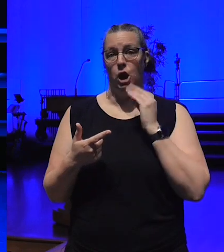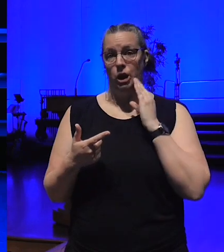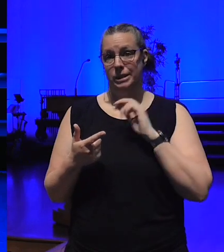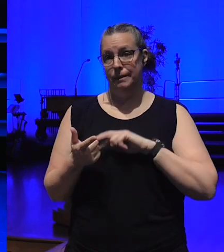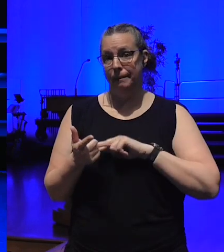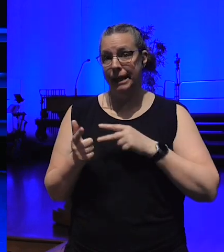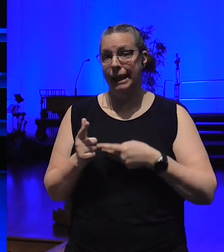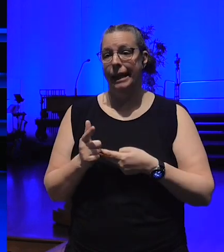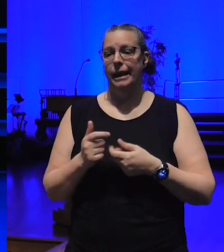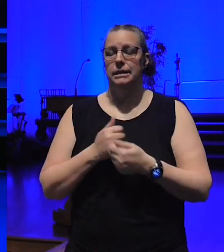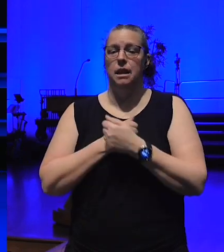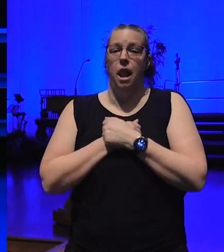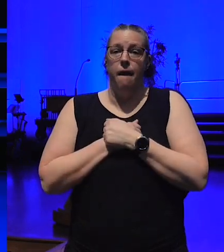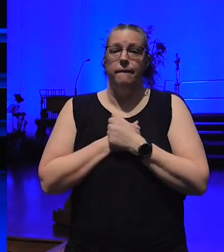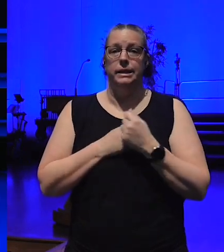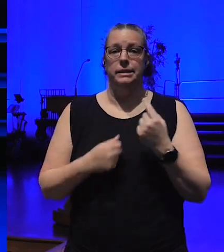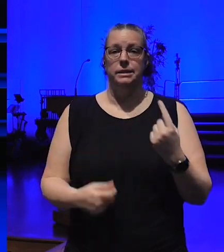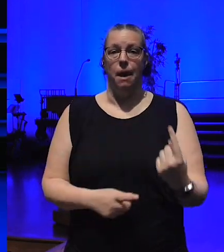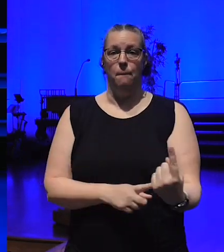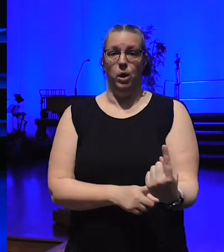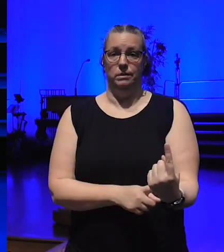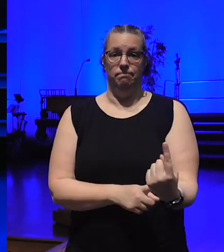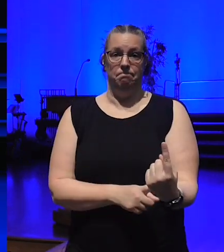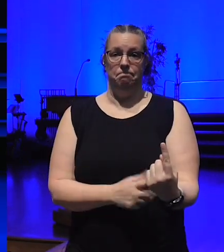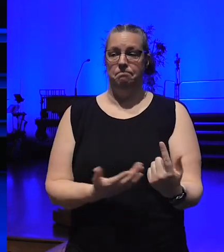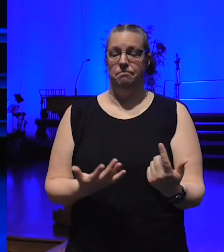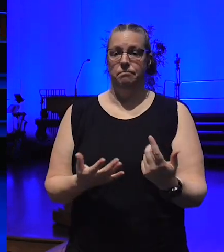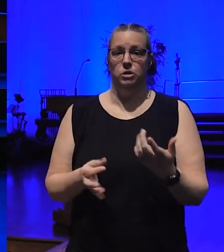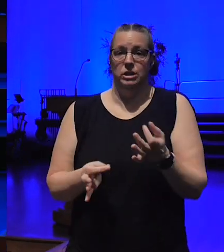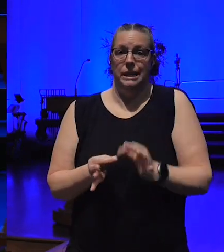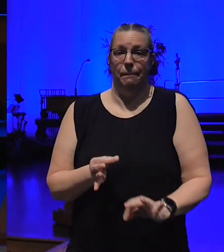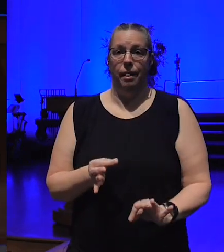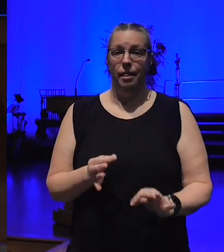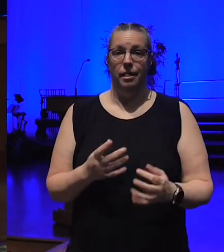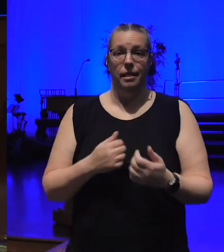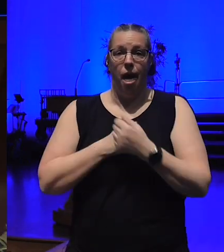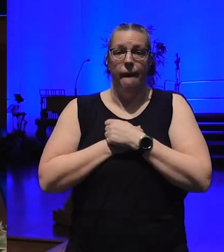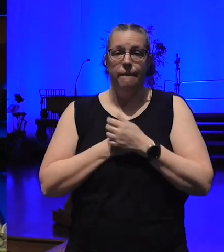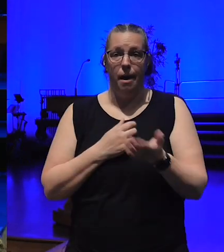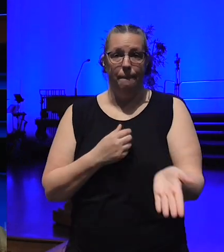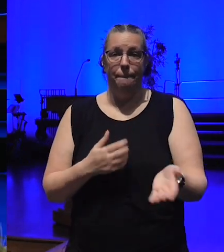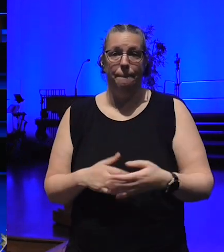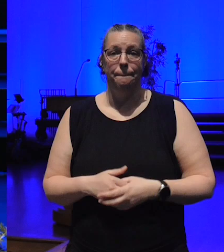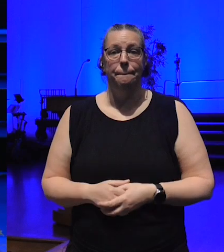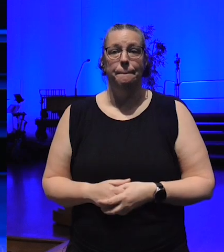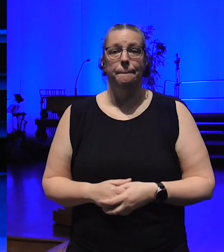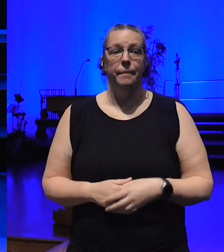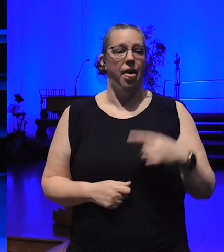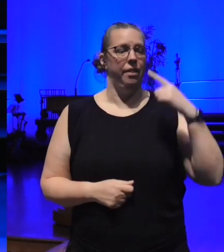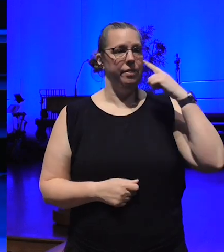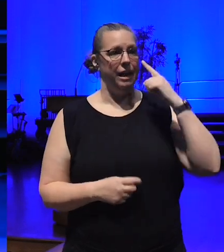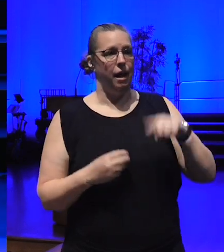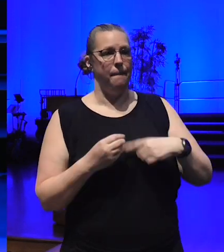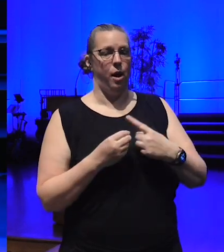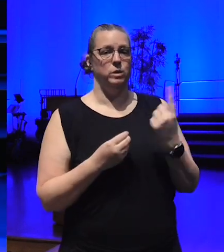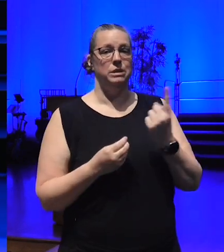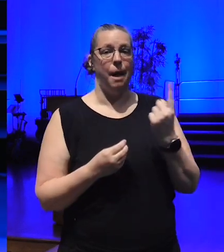is by loving somebody just loving somebody think about the people in your life who you have had